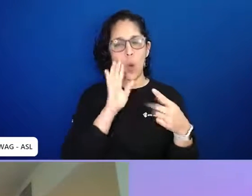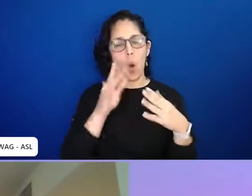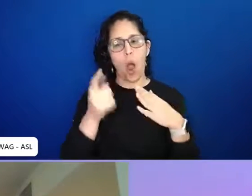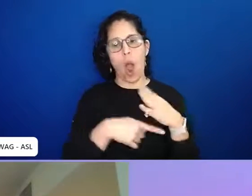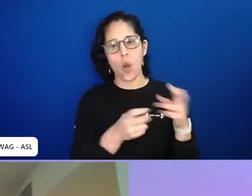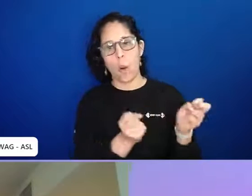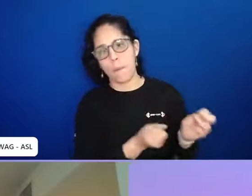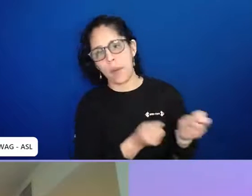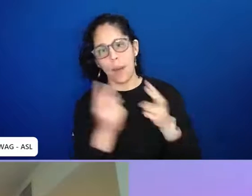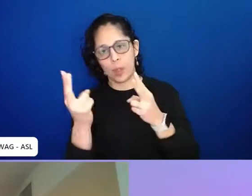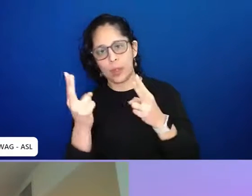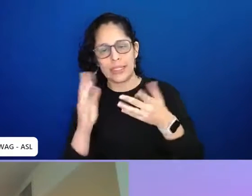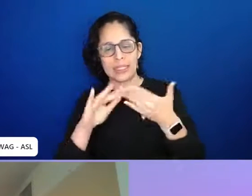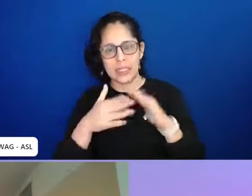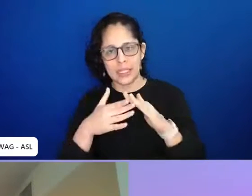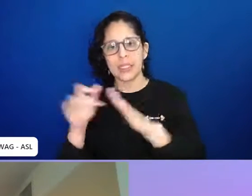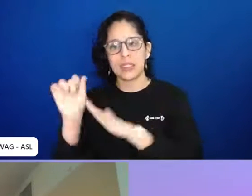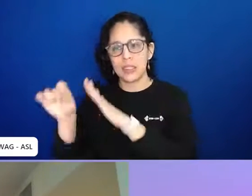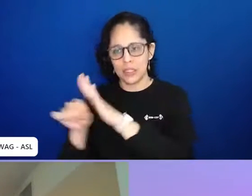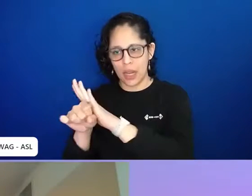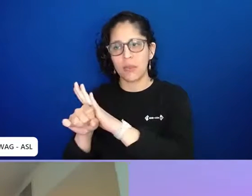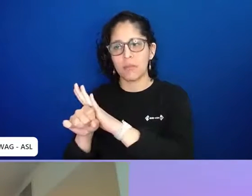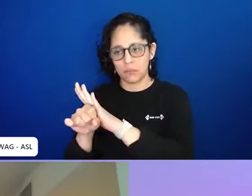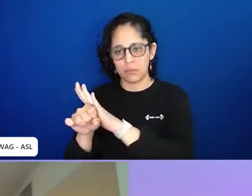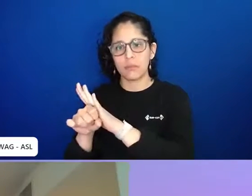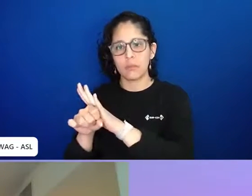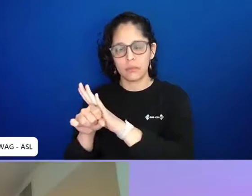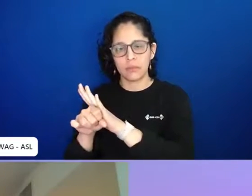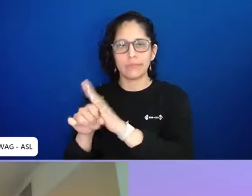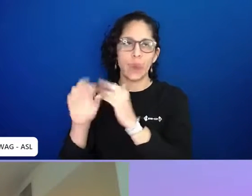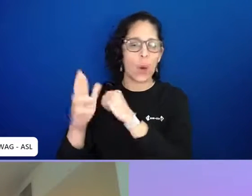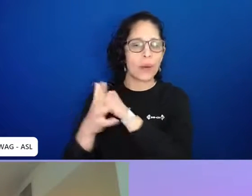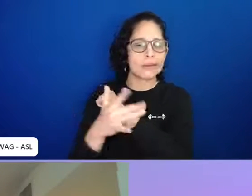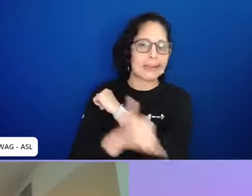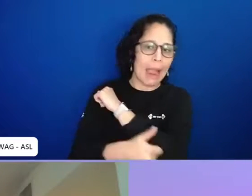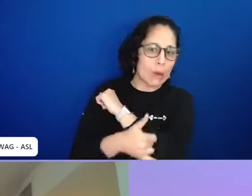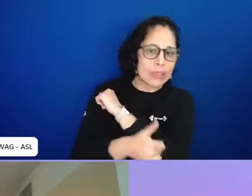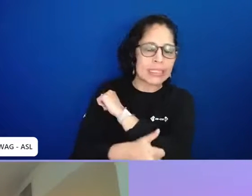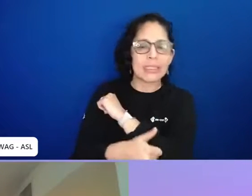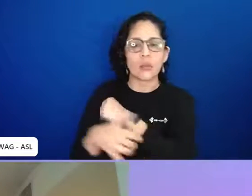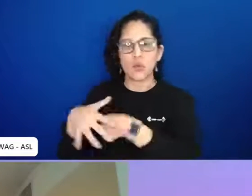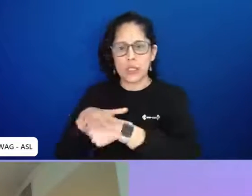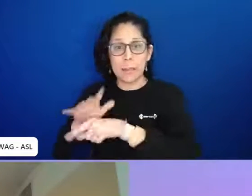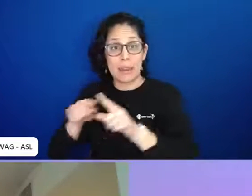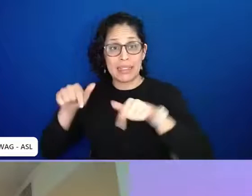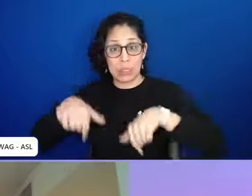Europe, filling out the zip code is the primary function, and then that auto populates the city